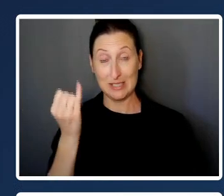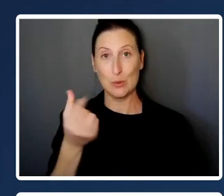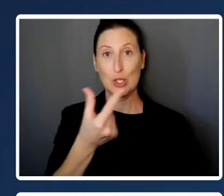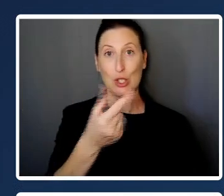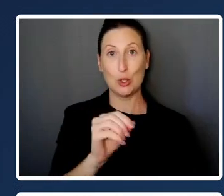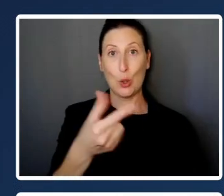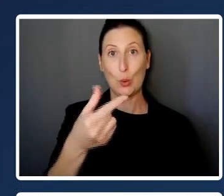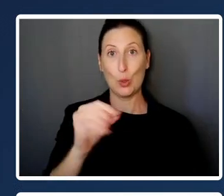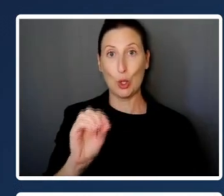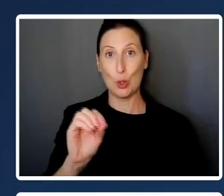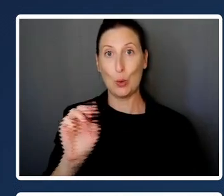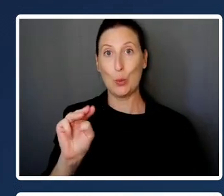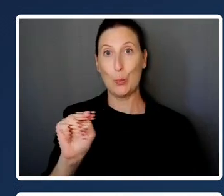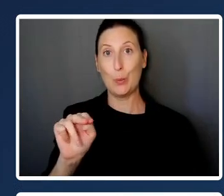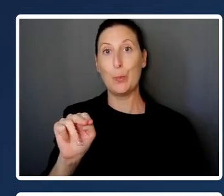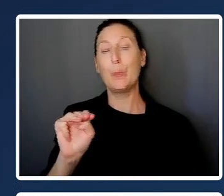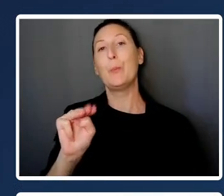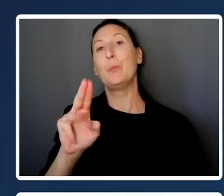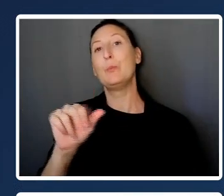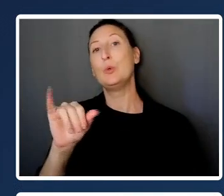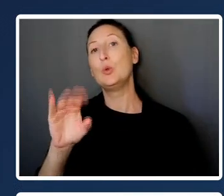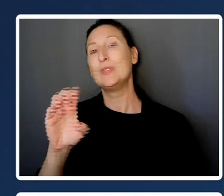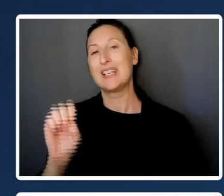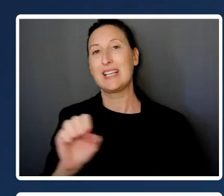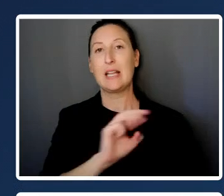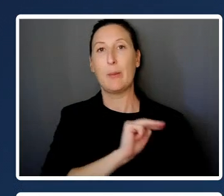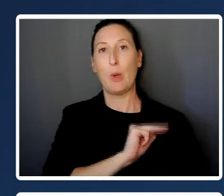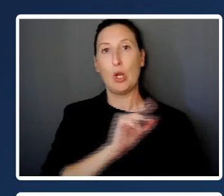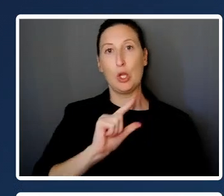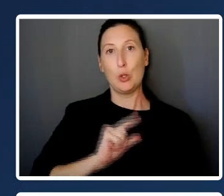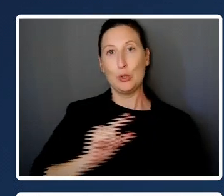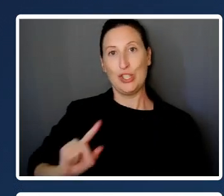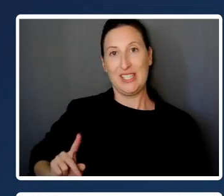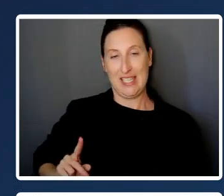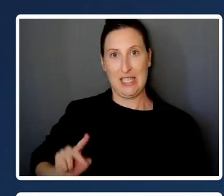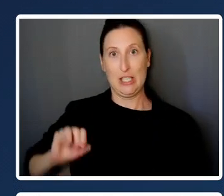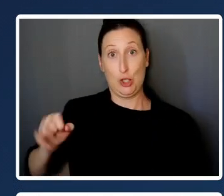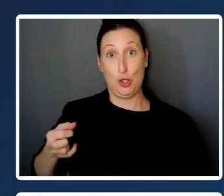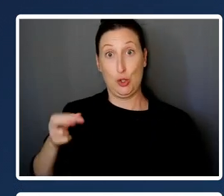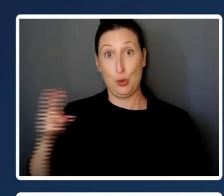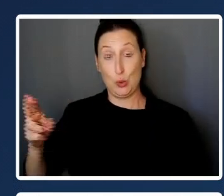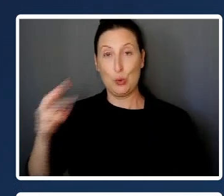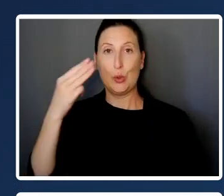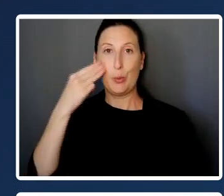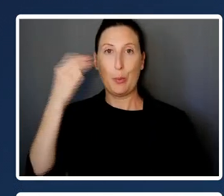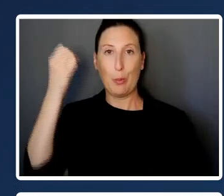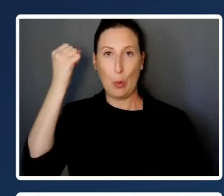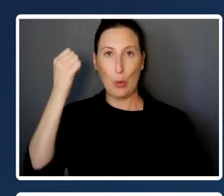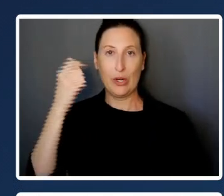Luther King, Jr. Memorial. So, it was a little hard for us to tell because all of us are in the